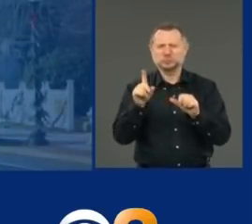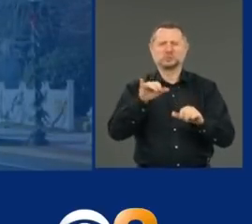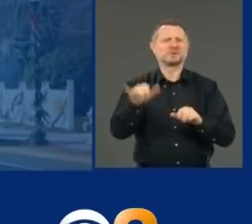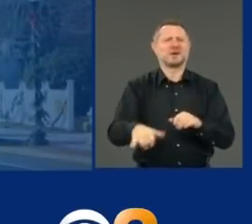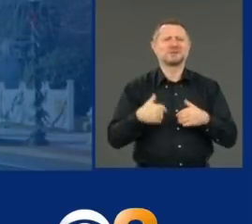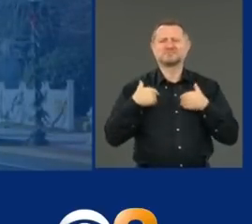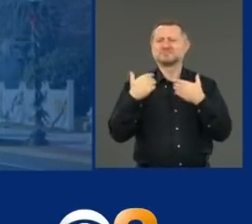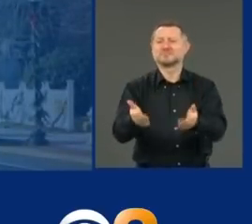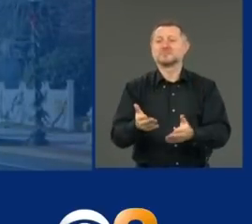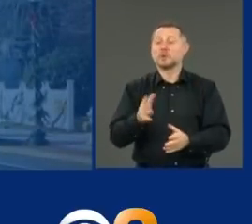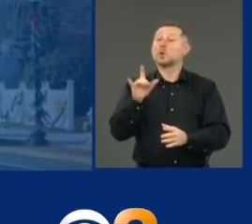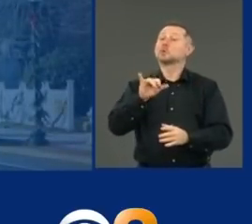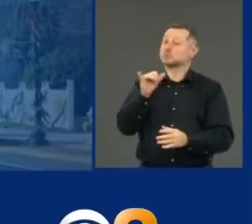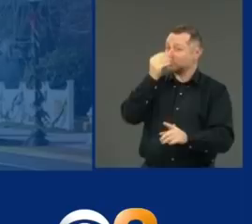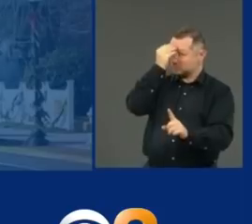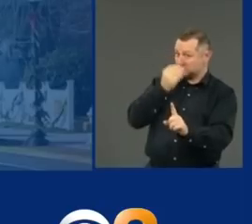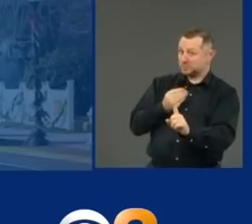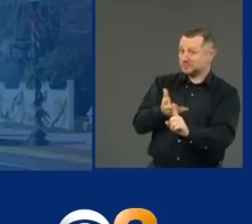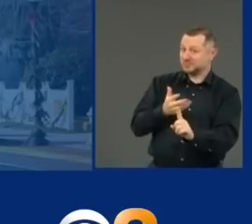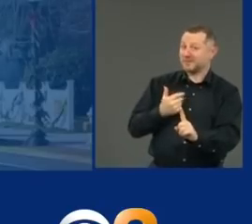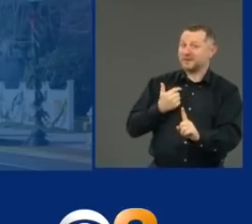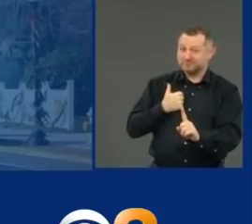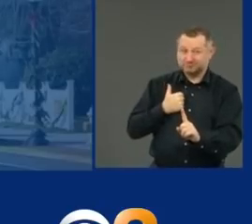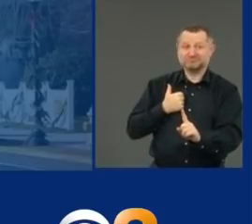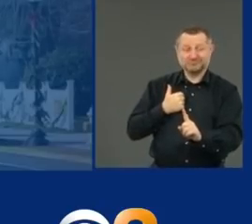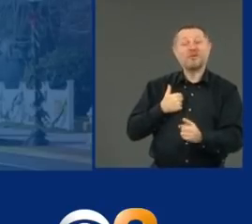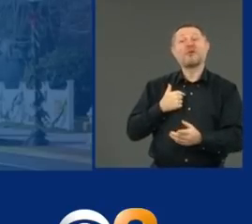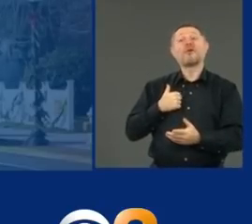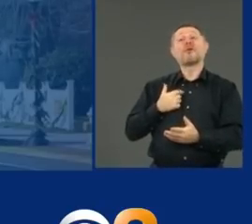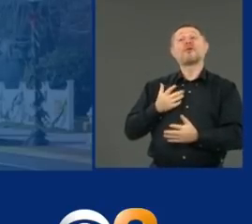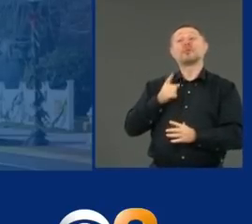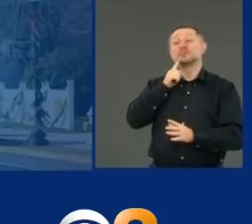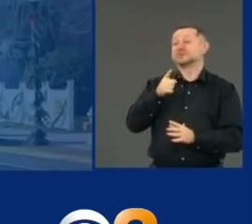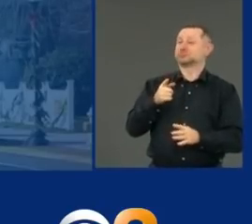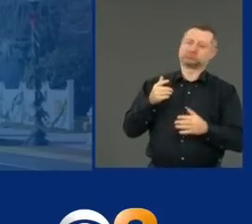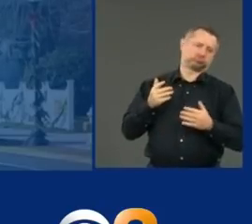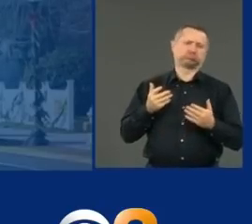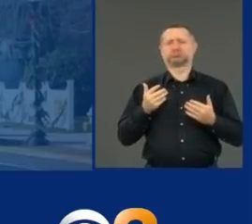STATE, THAT'S WHAT I'VE DONE FROM DAY ONE, EVERY DAY AND THAT'S WHAT I WILL CONTINUE TO DO.